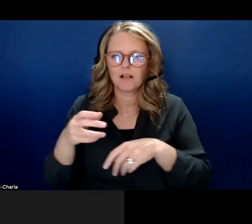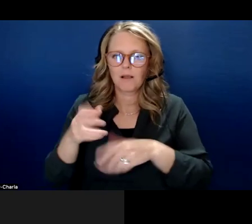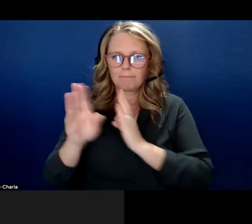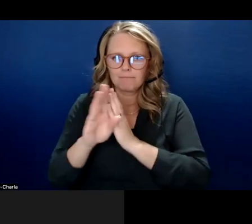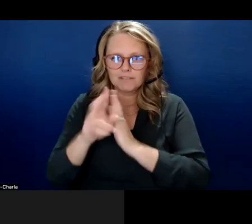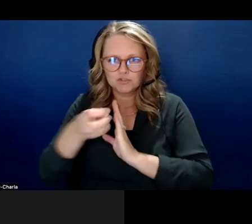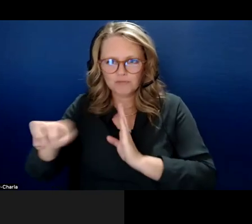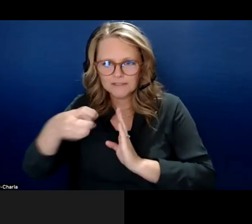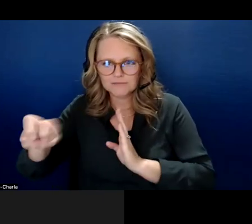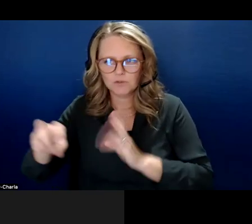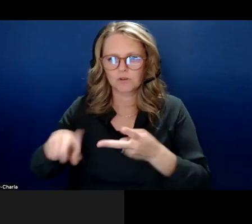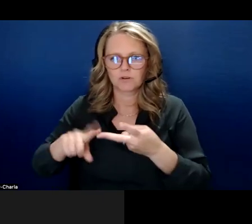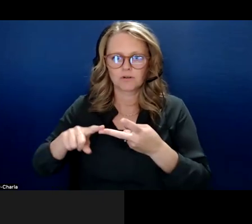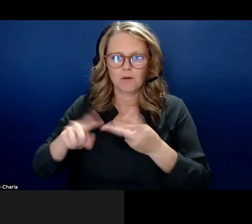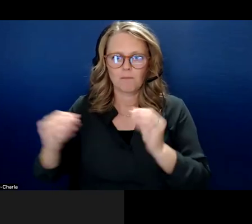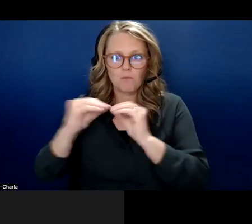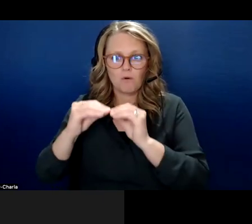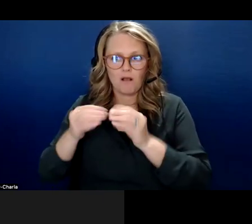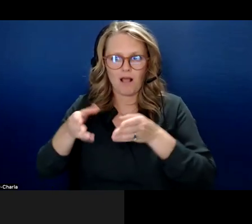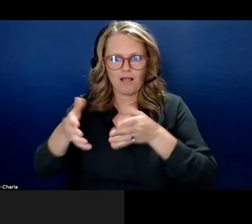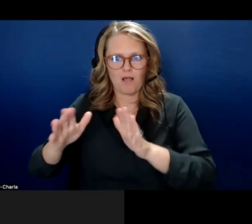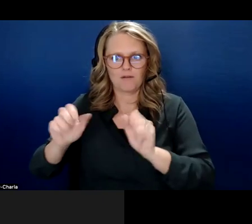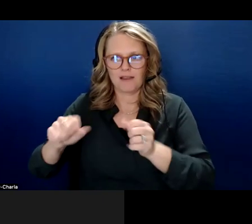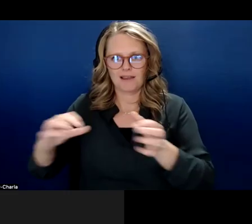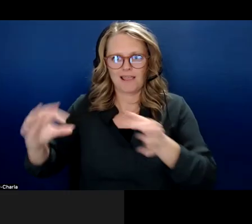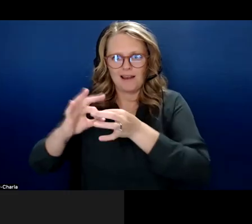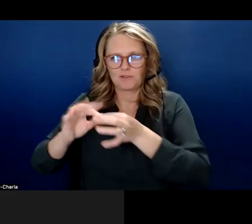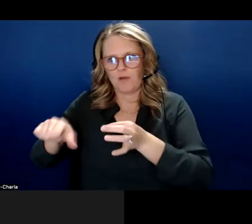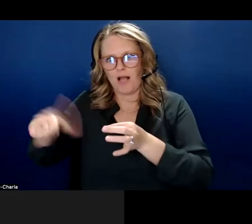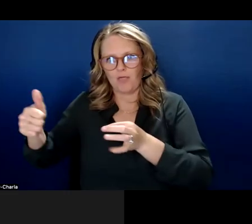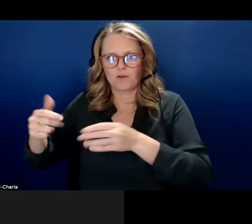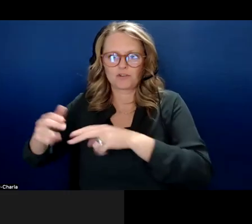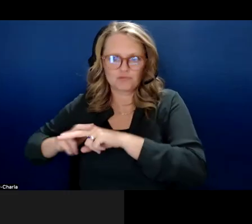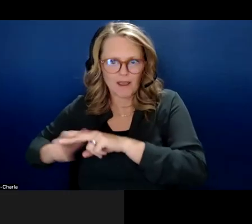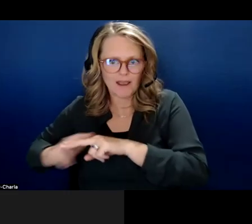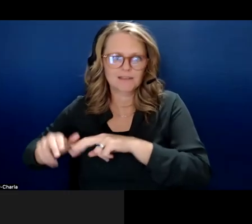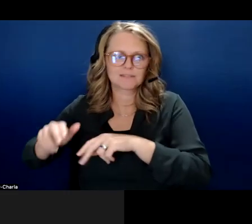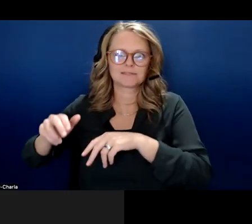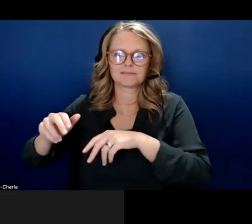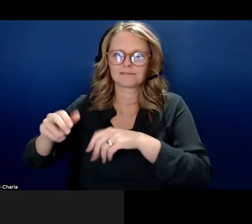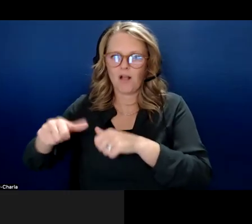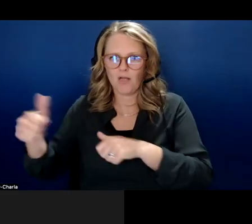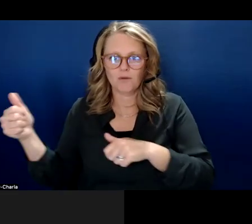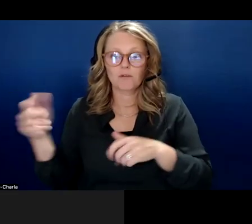and you know, the overall long-term ability to improve transit travel across the city